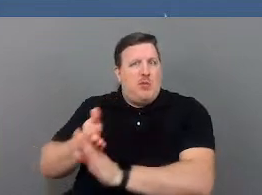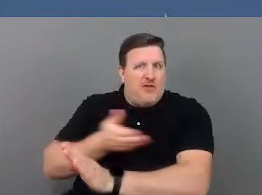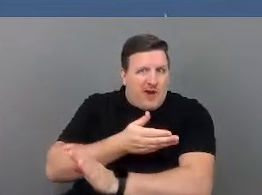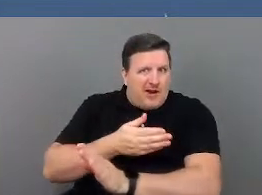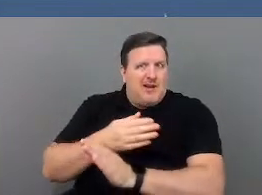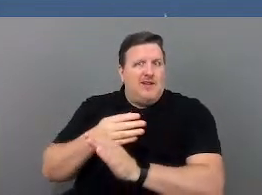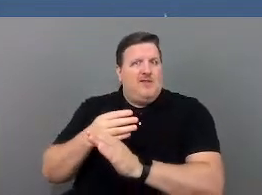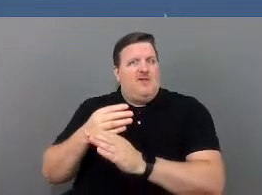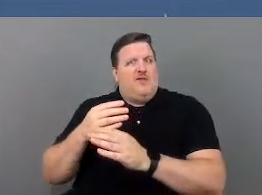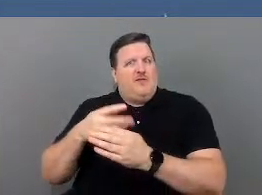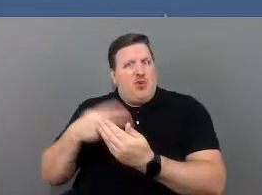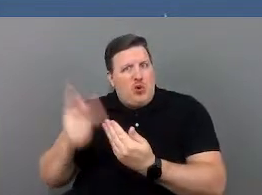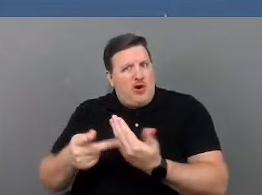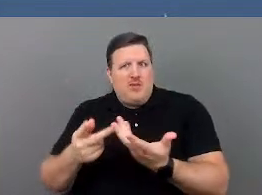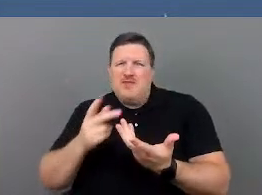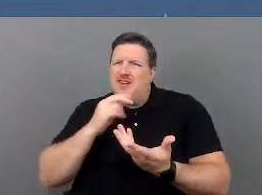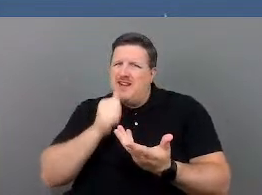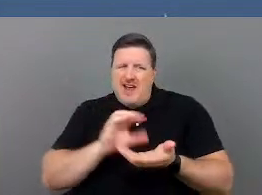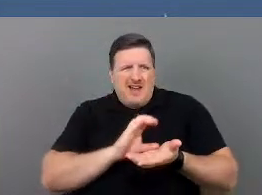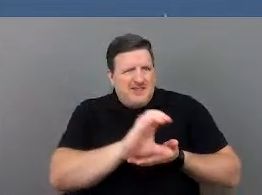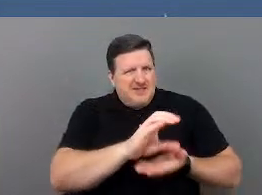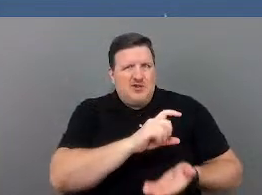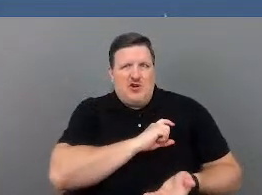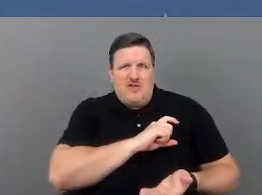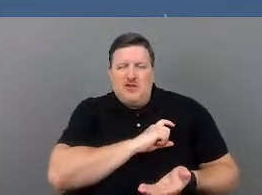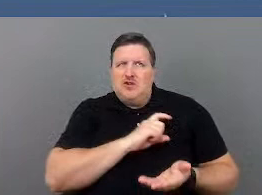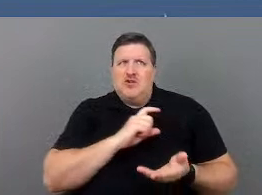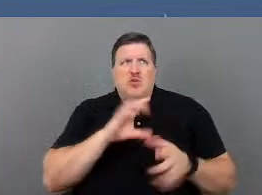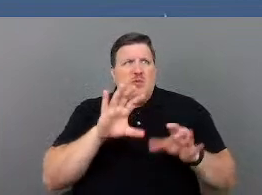WE'VE BEEN DOING THAT FOR DECADES NOW. IT HASN'T WORKED.